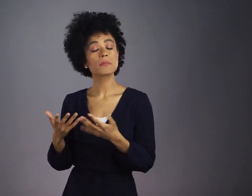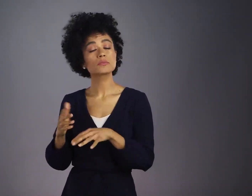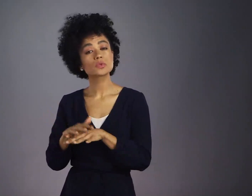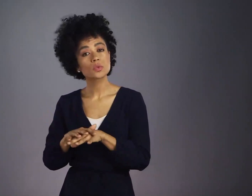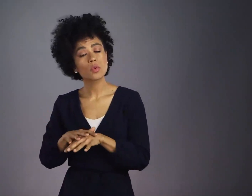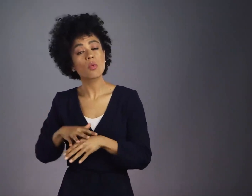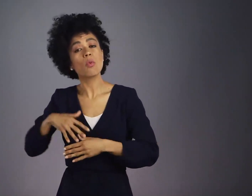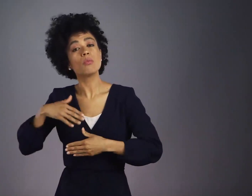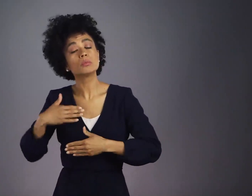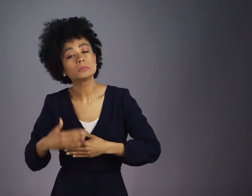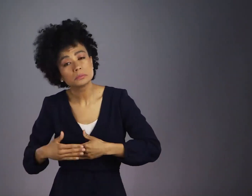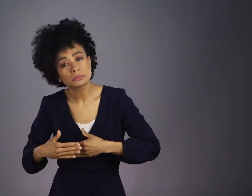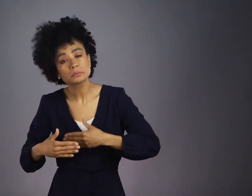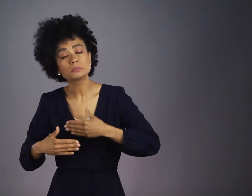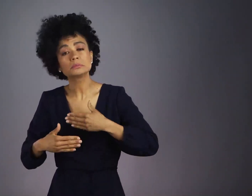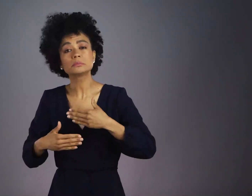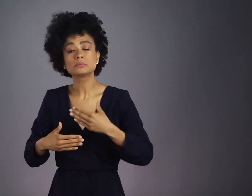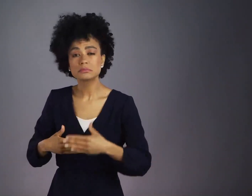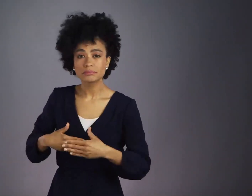sometimes slowly.